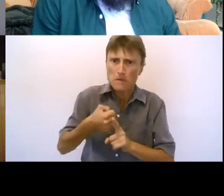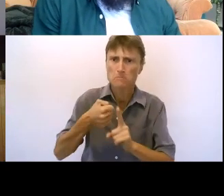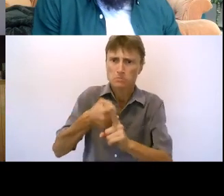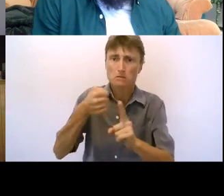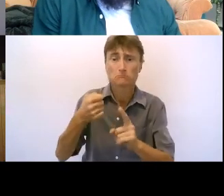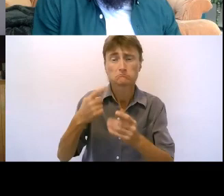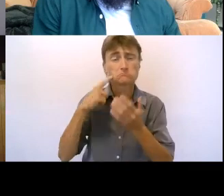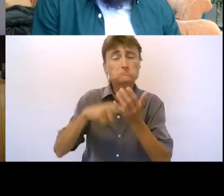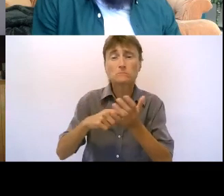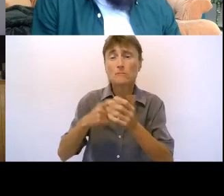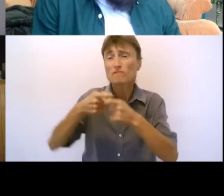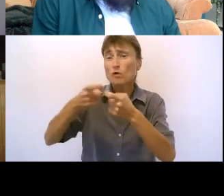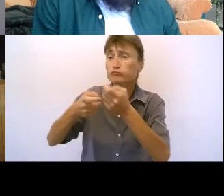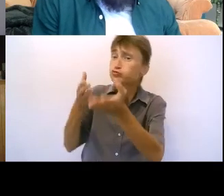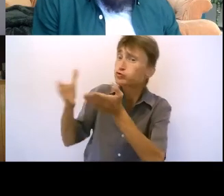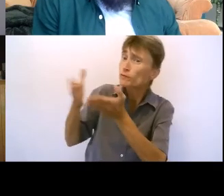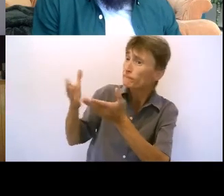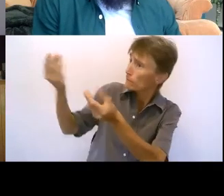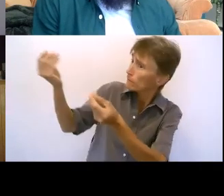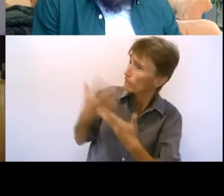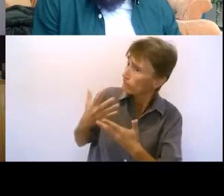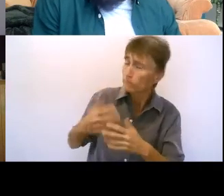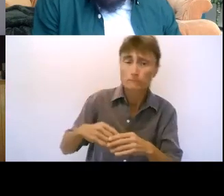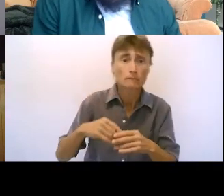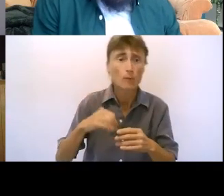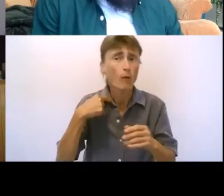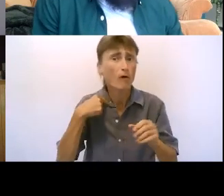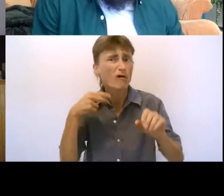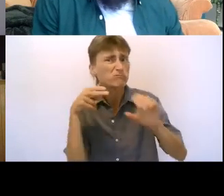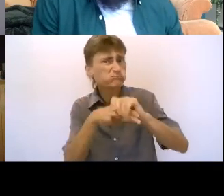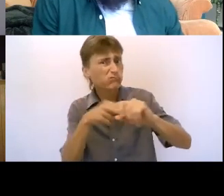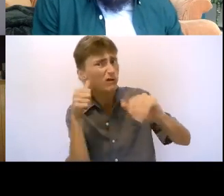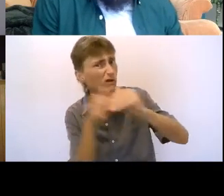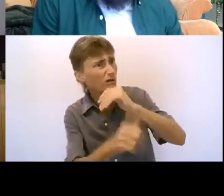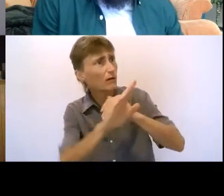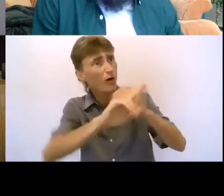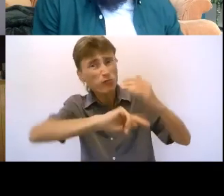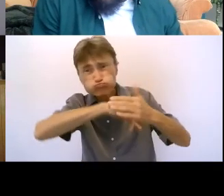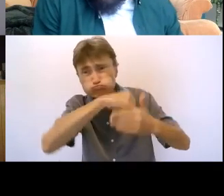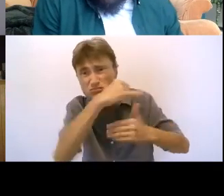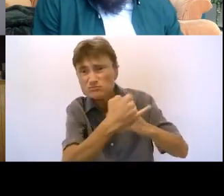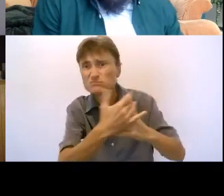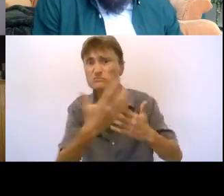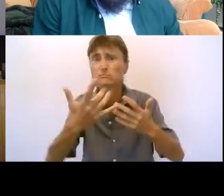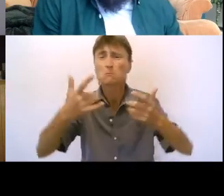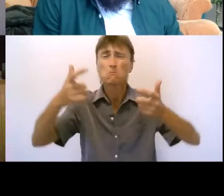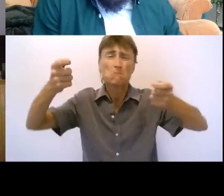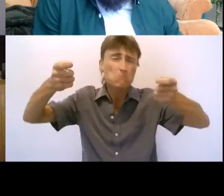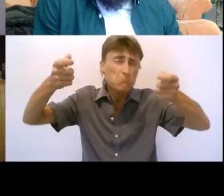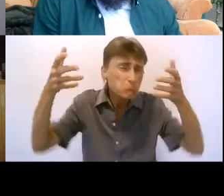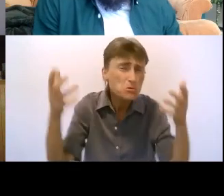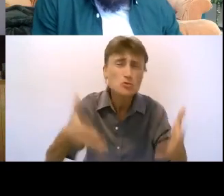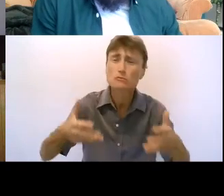whether that's through project management, whether you know the barriers that are faced,